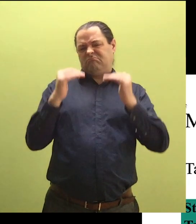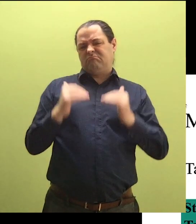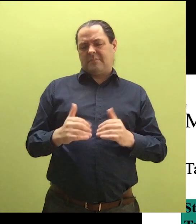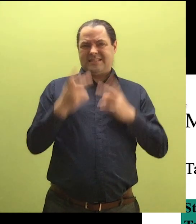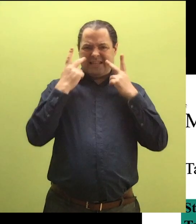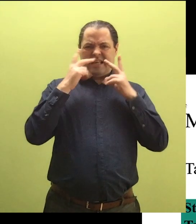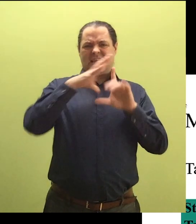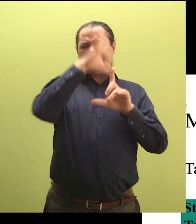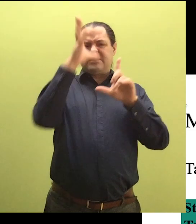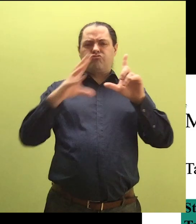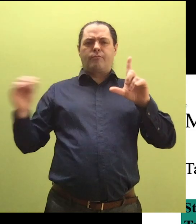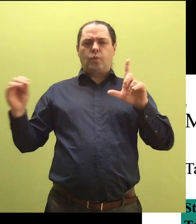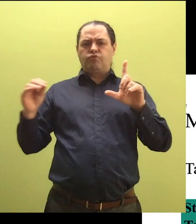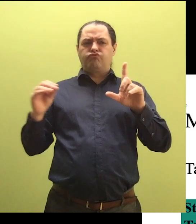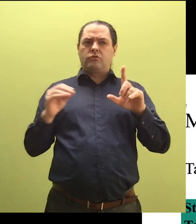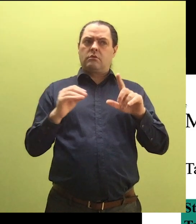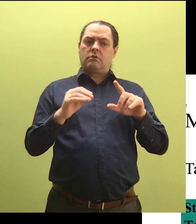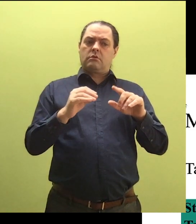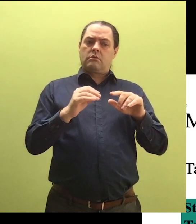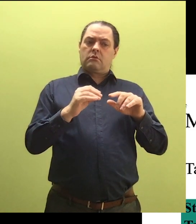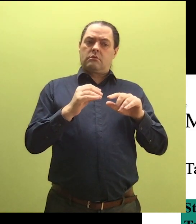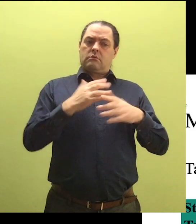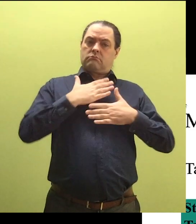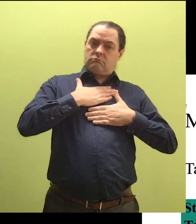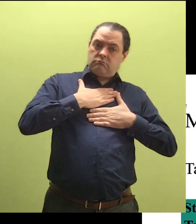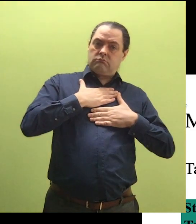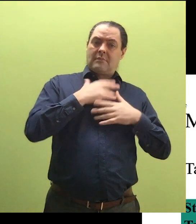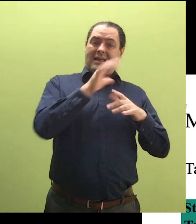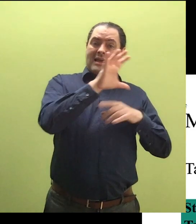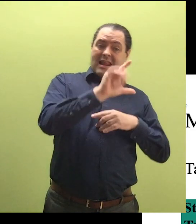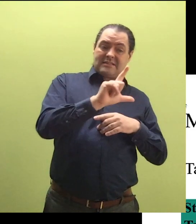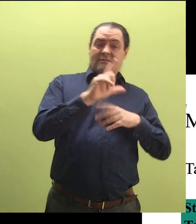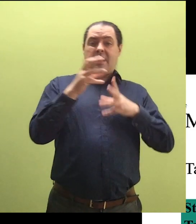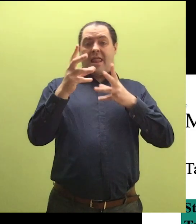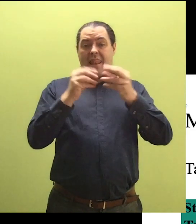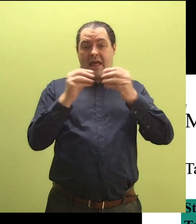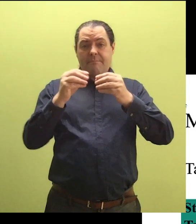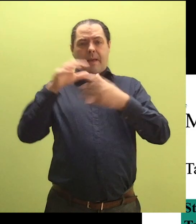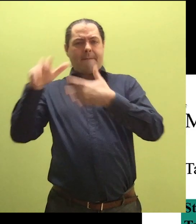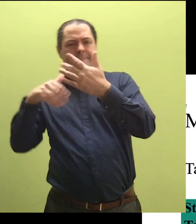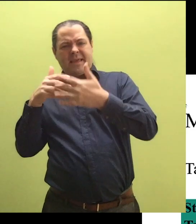the distribution of preferred alternation strategies by different age of acquisition groups at the end of the talk.